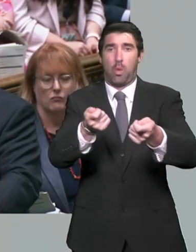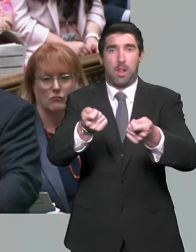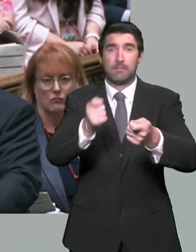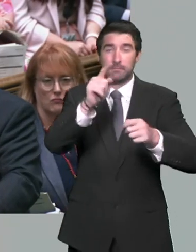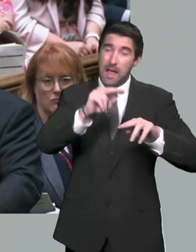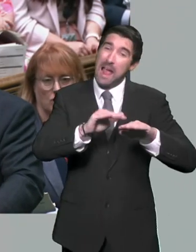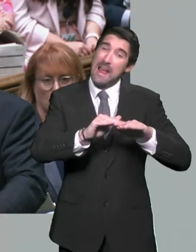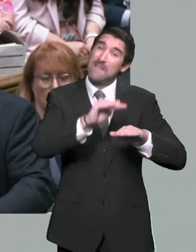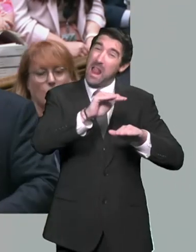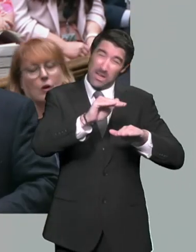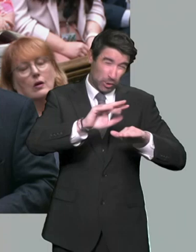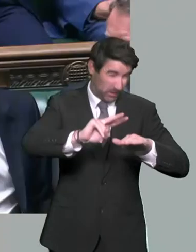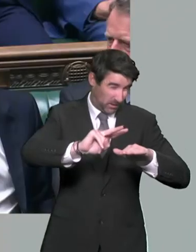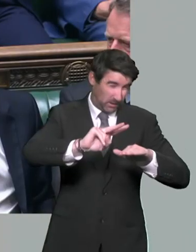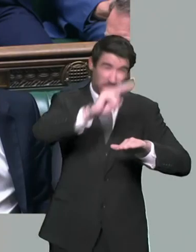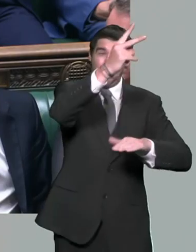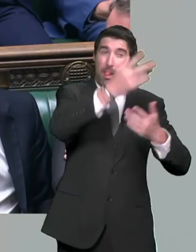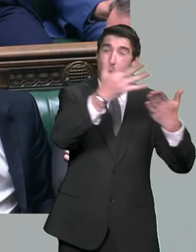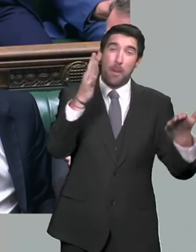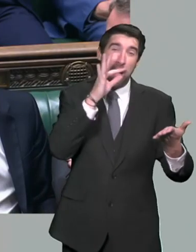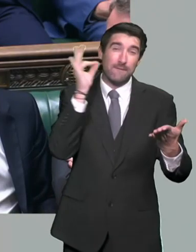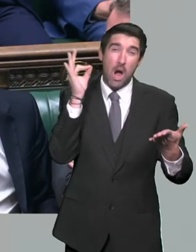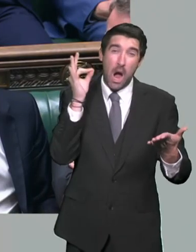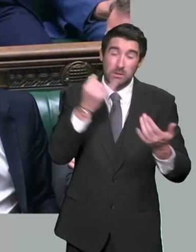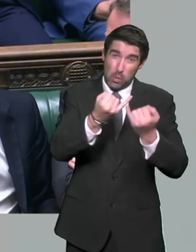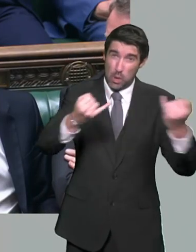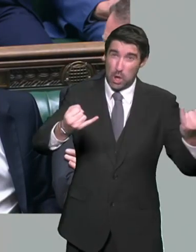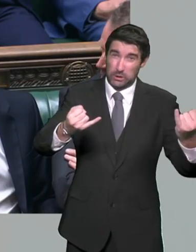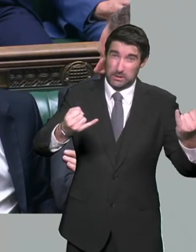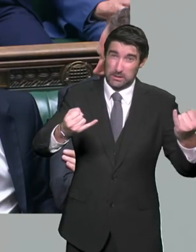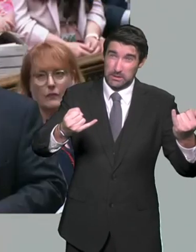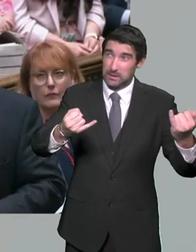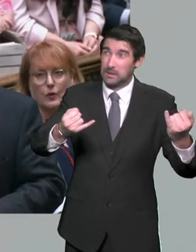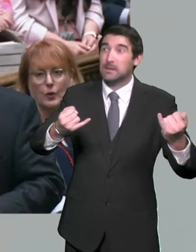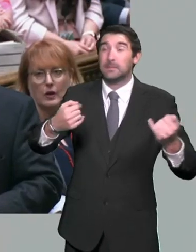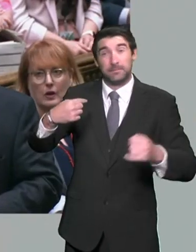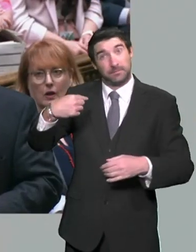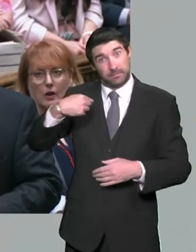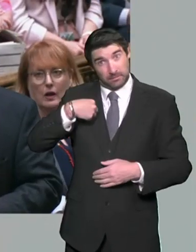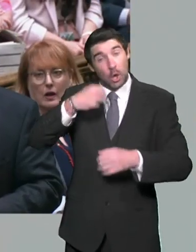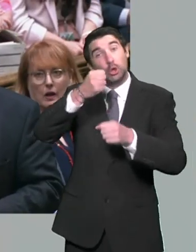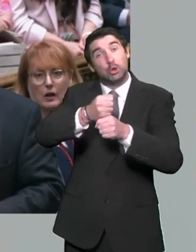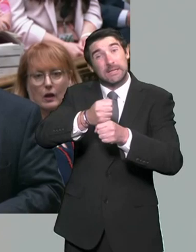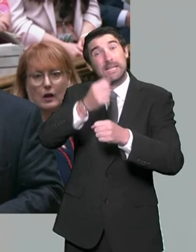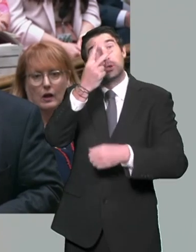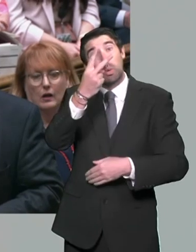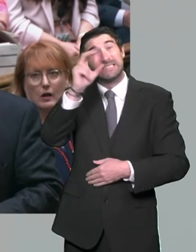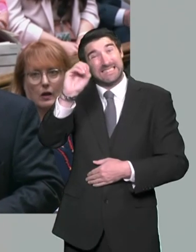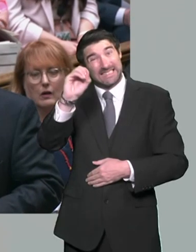that of France; the second worst economic growth forecast in the G20, behind only sanctioned